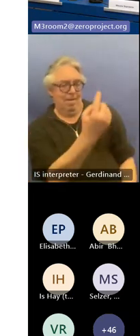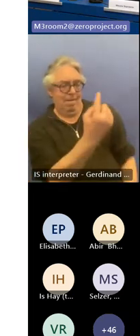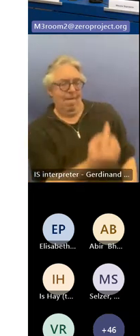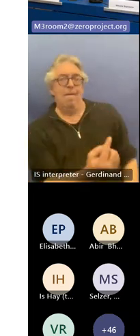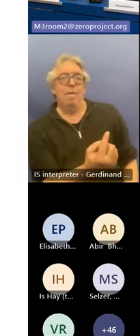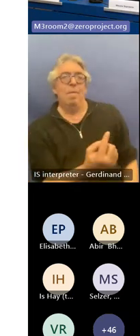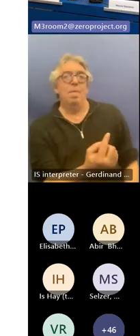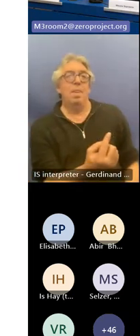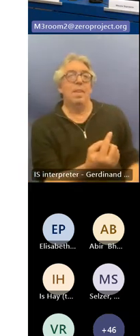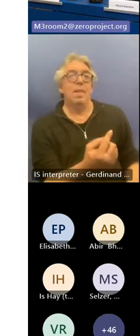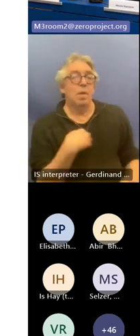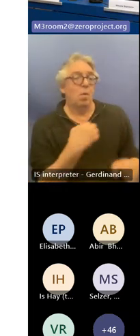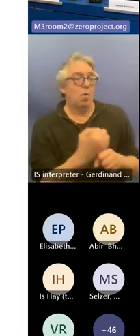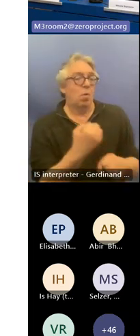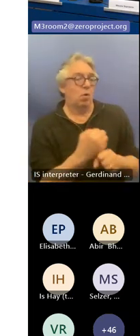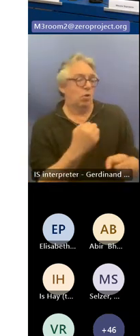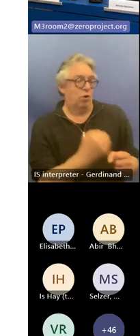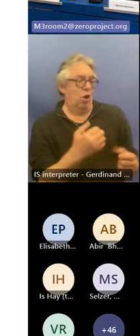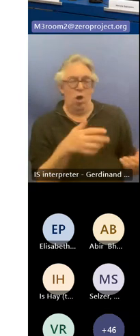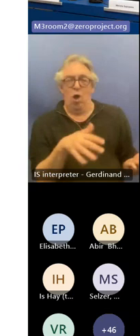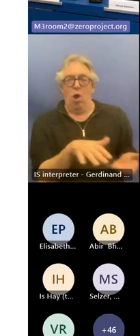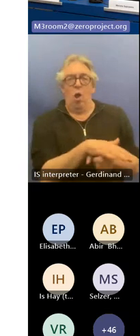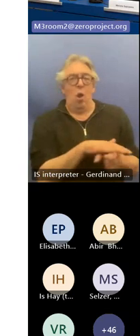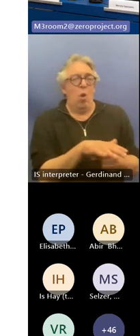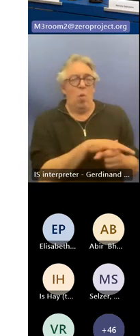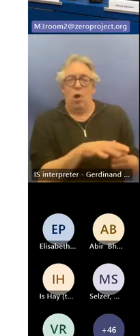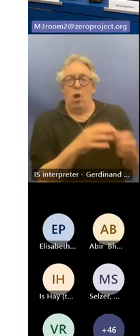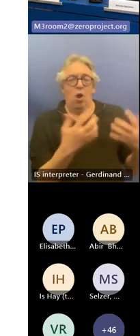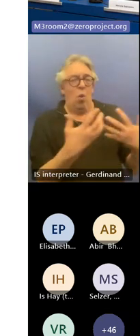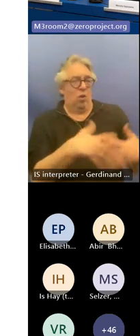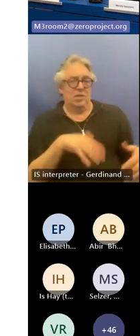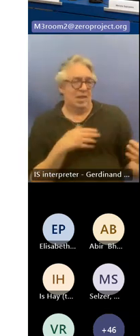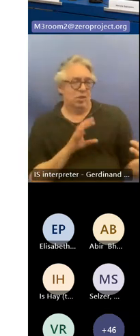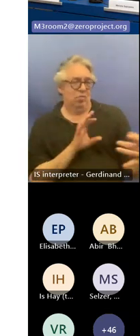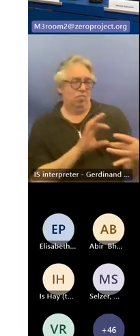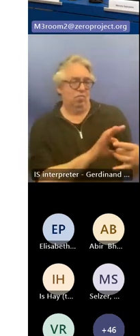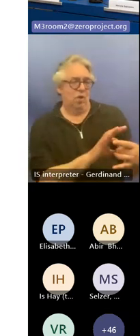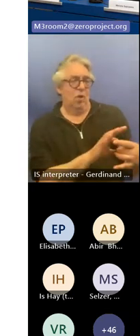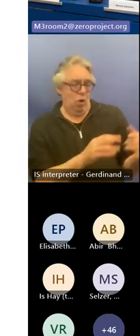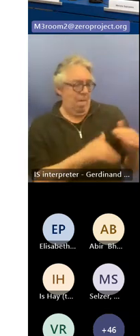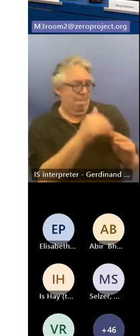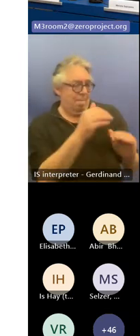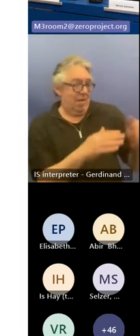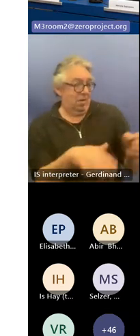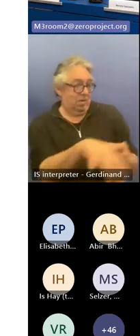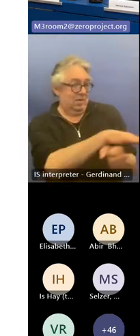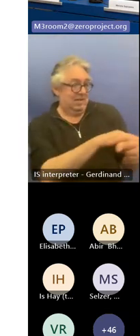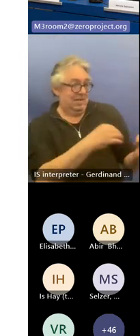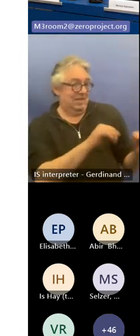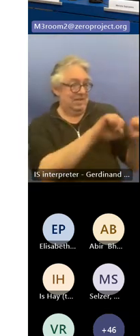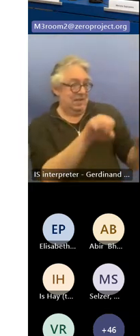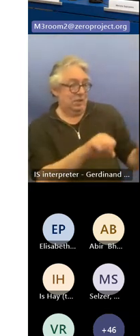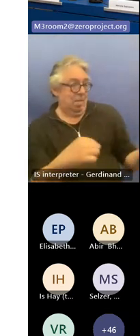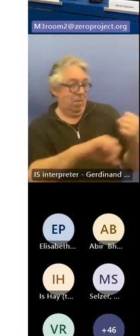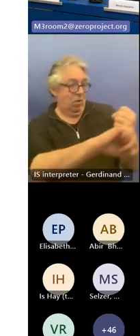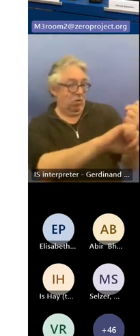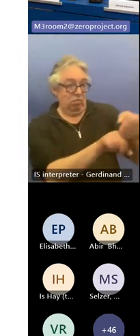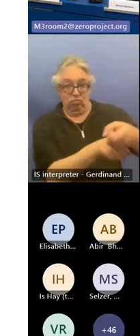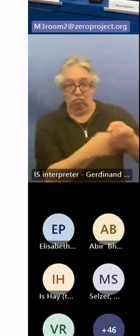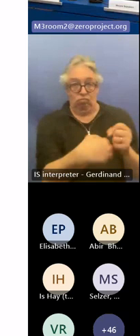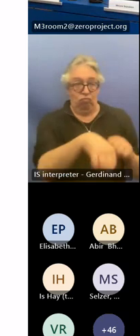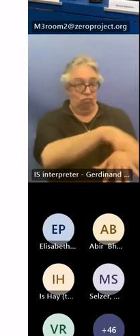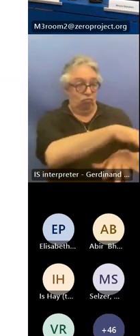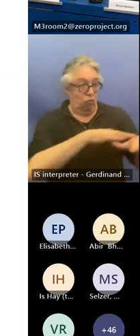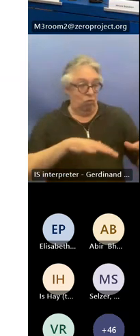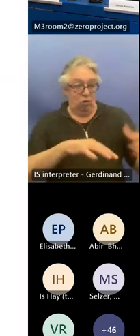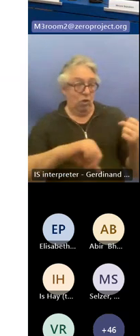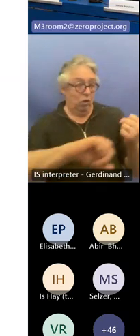collaborating with grassroot level organisations, to build a sustainable ecosystem. Through our